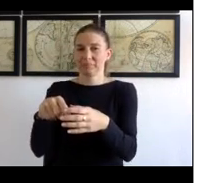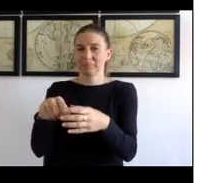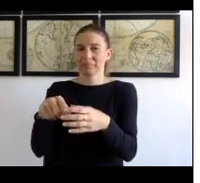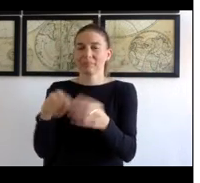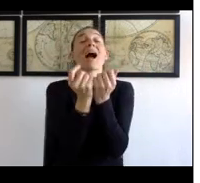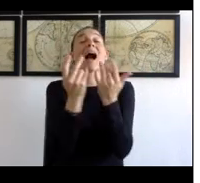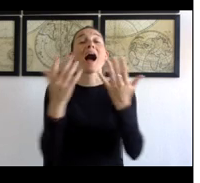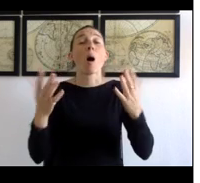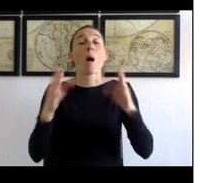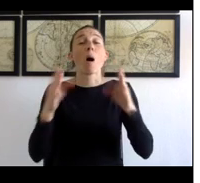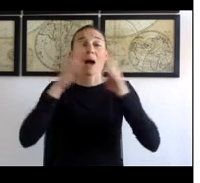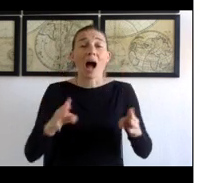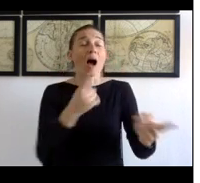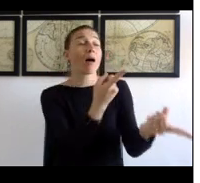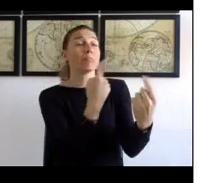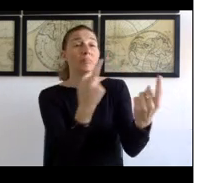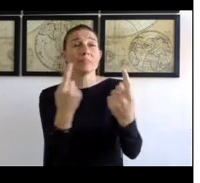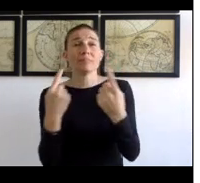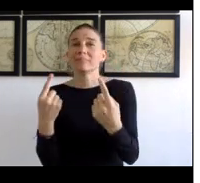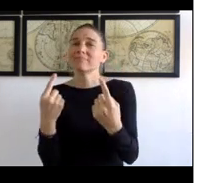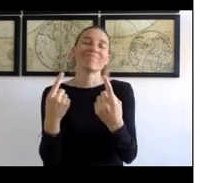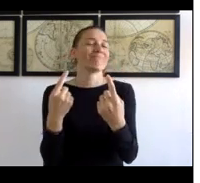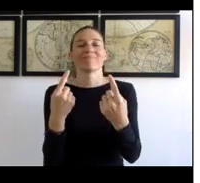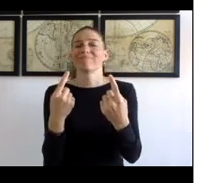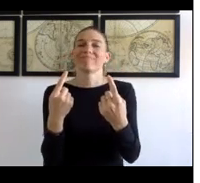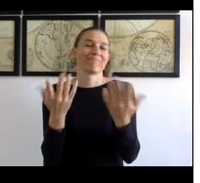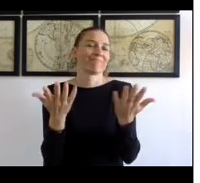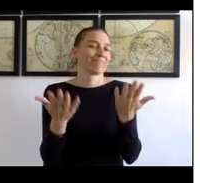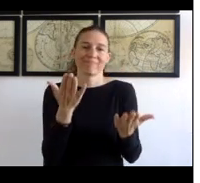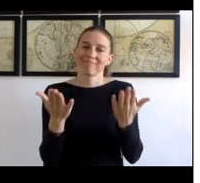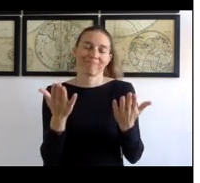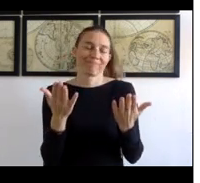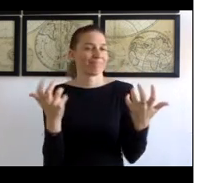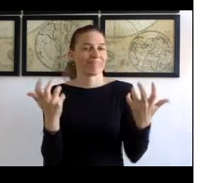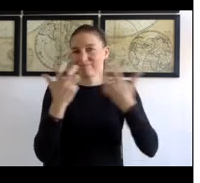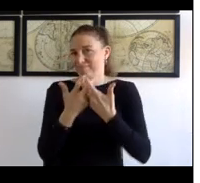which may not be suitable for producing